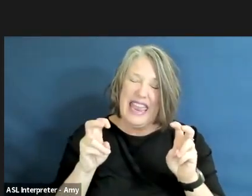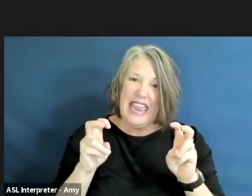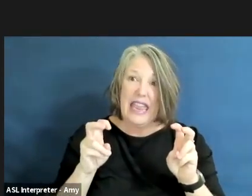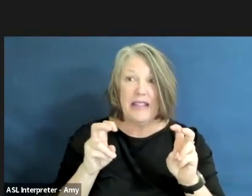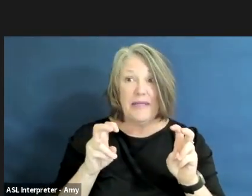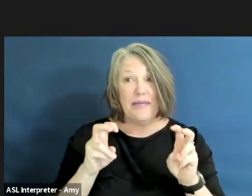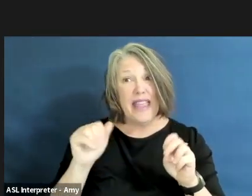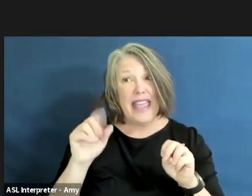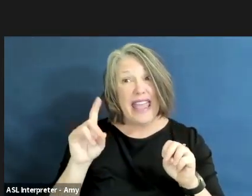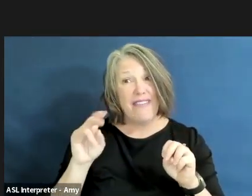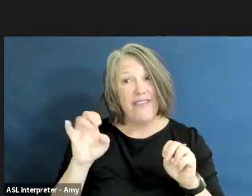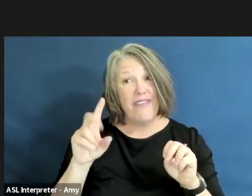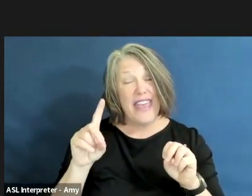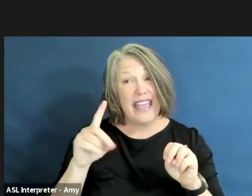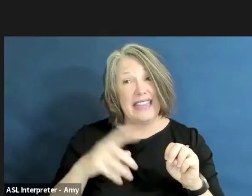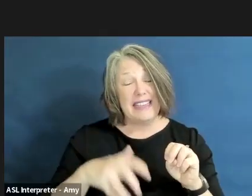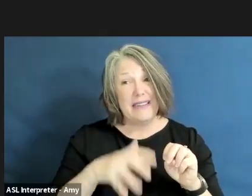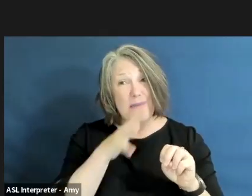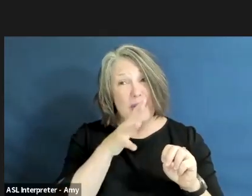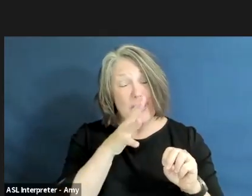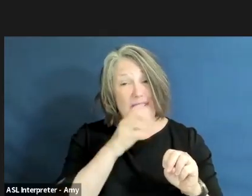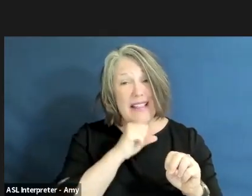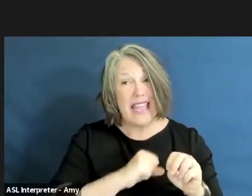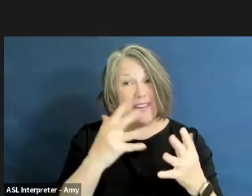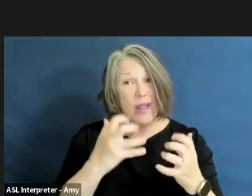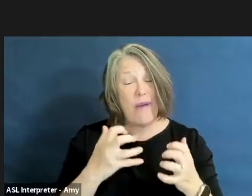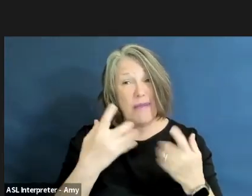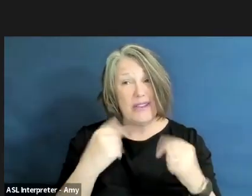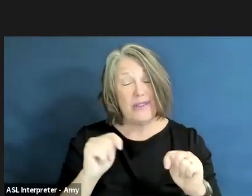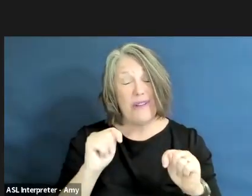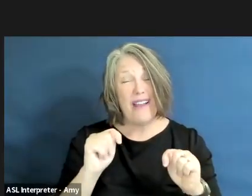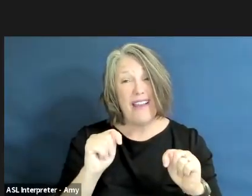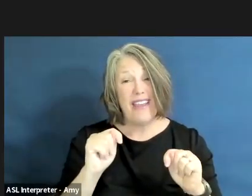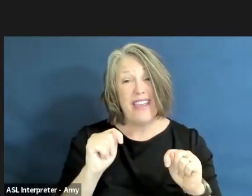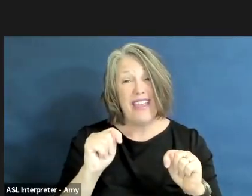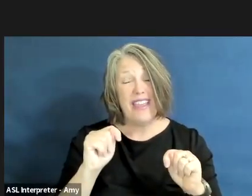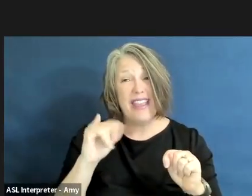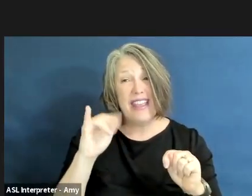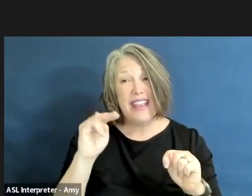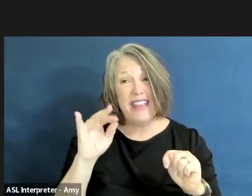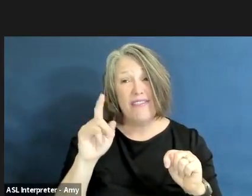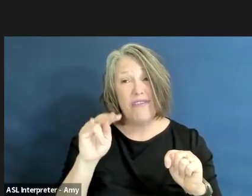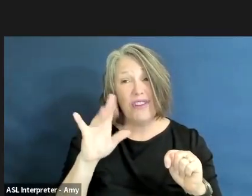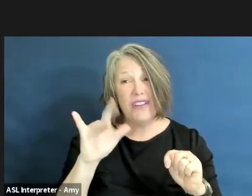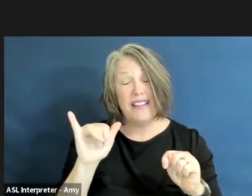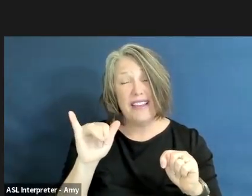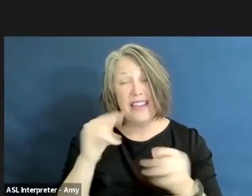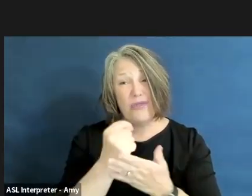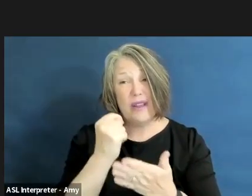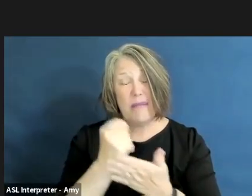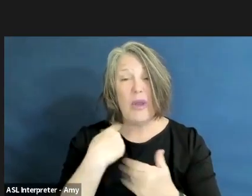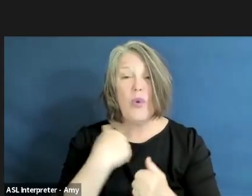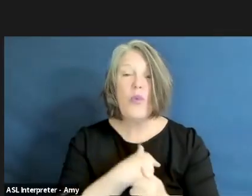enabled me to try fertility treatments. We decided to try